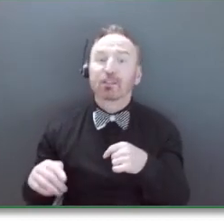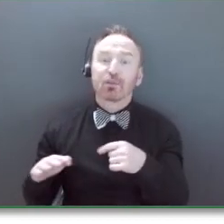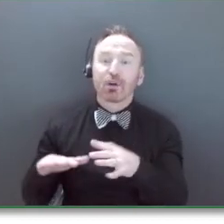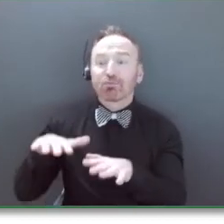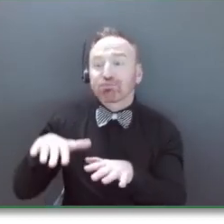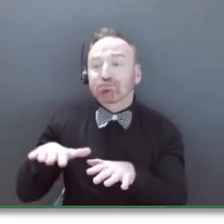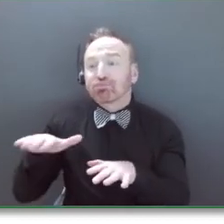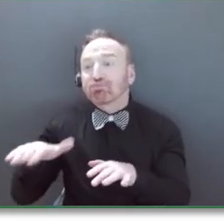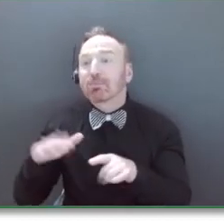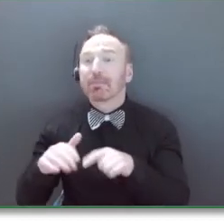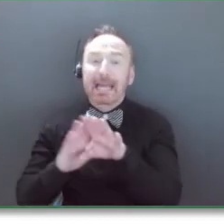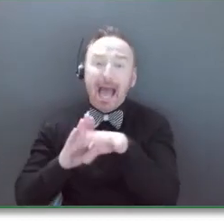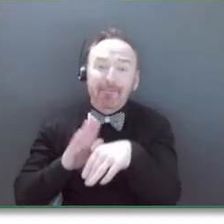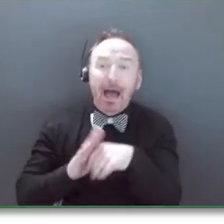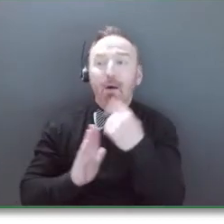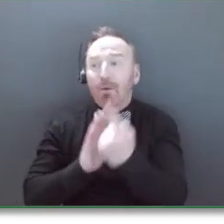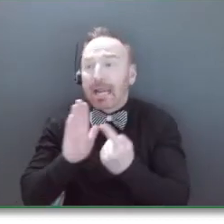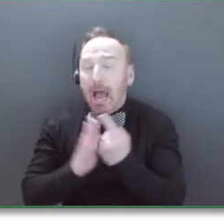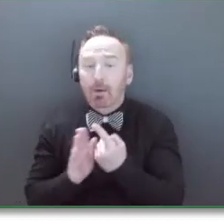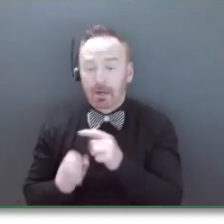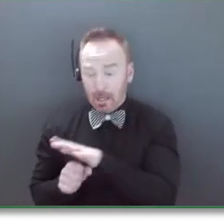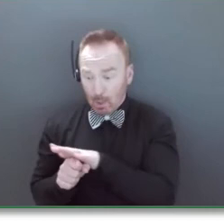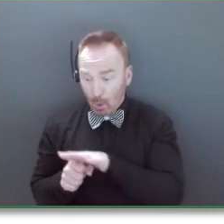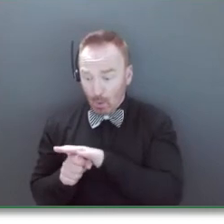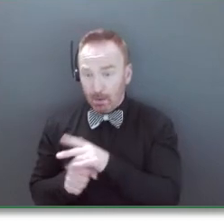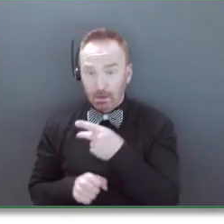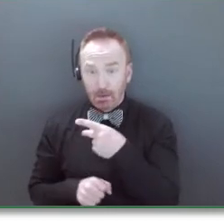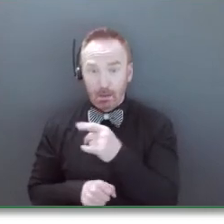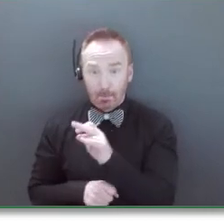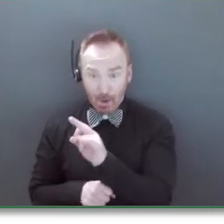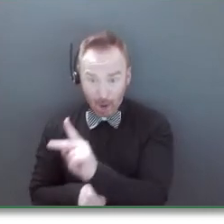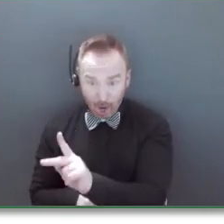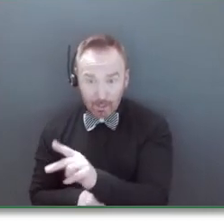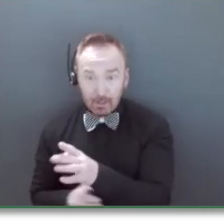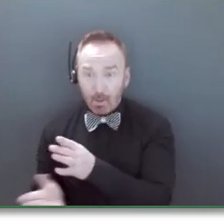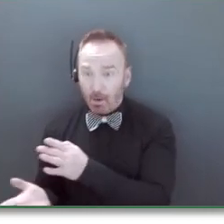Here in a local park or you know one of these challenging you know multi-day